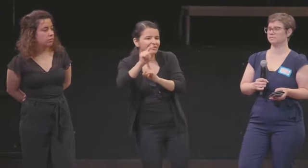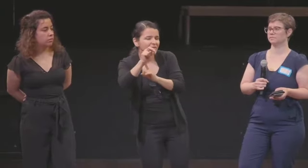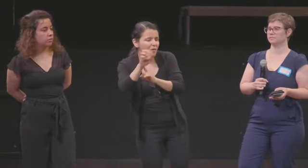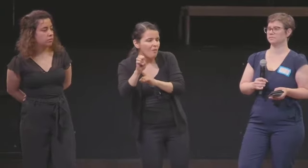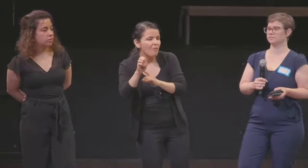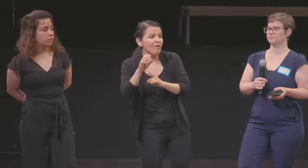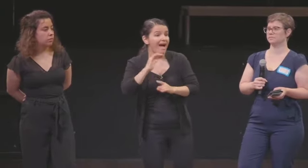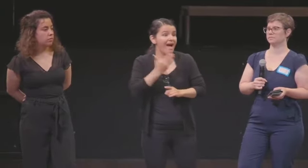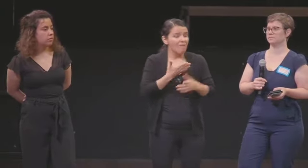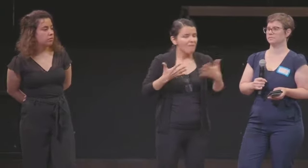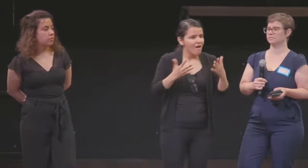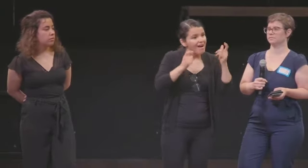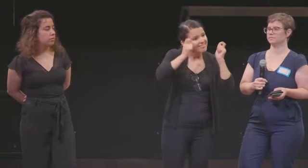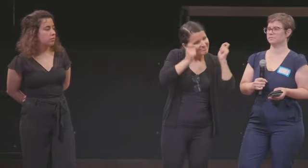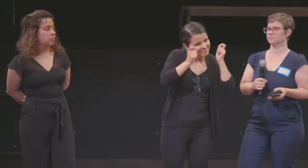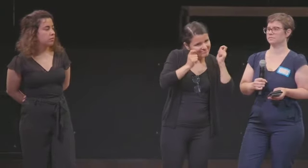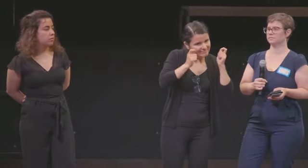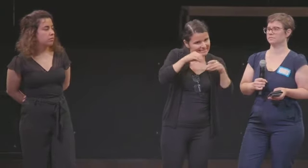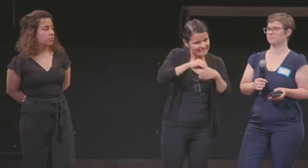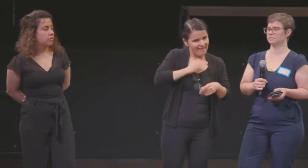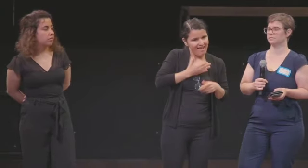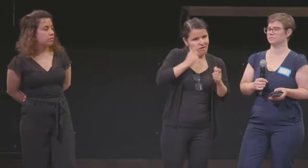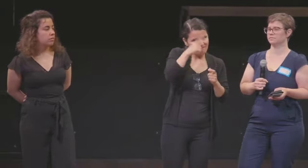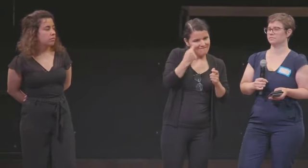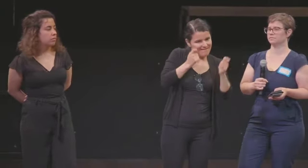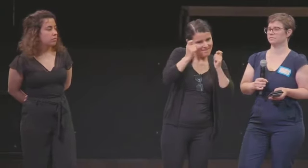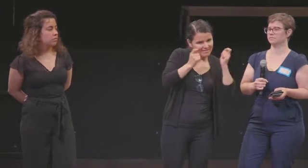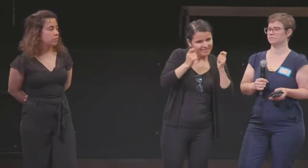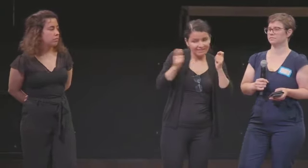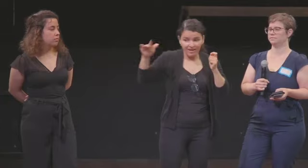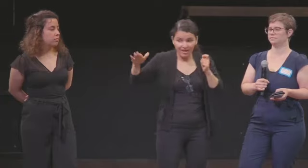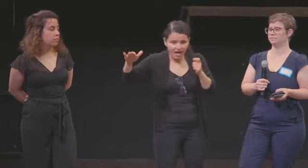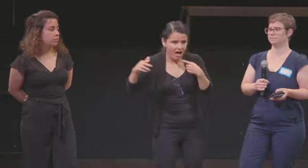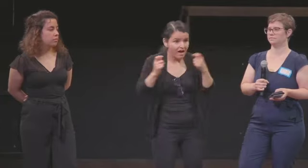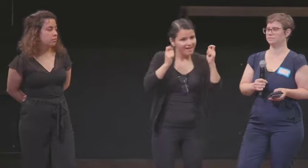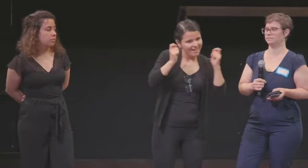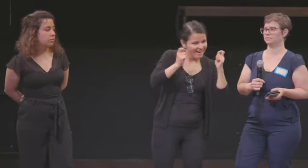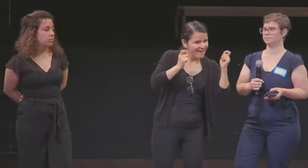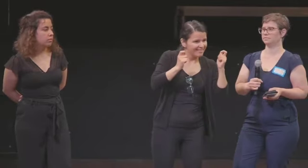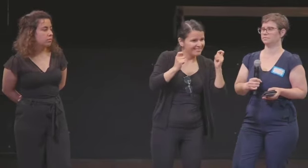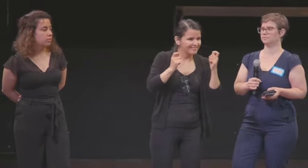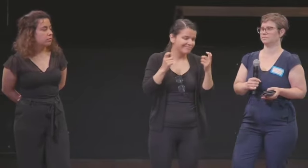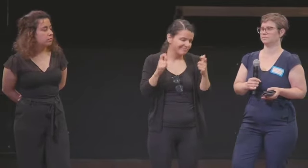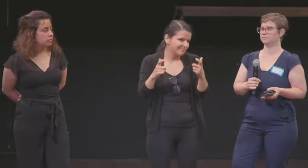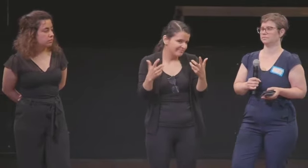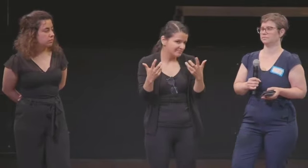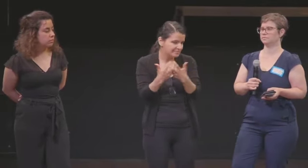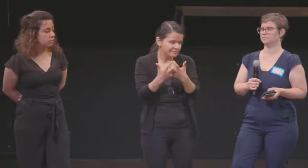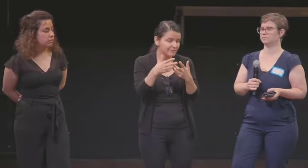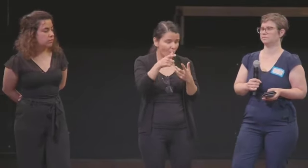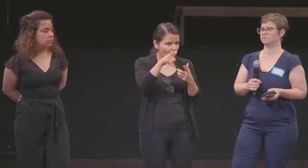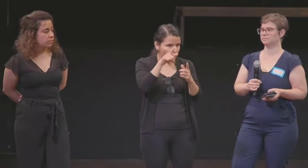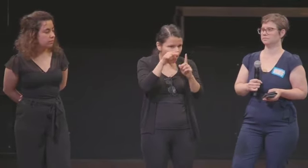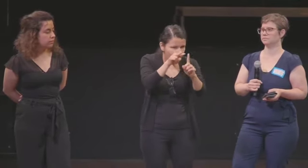Because the actors have inflection, and the inflection is shown on the face of the interpreters so you need to have that match